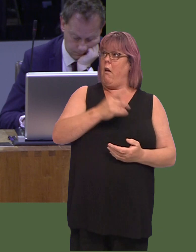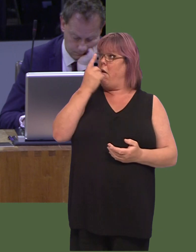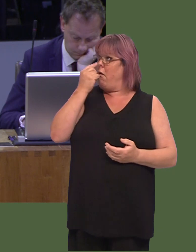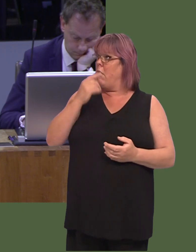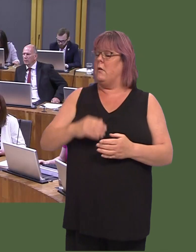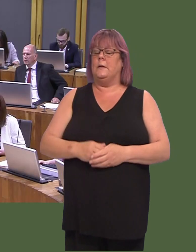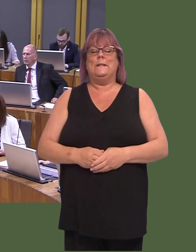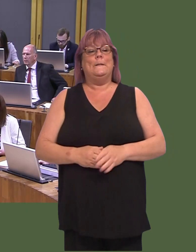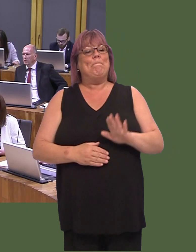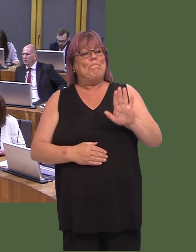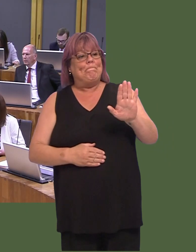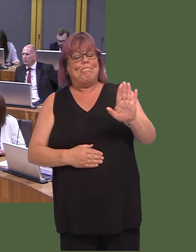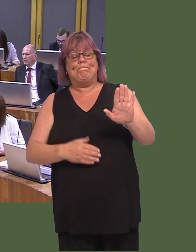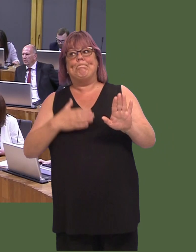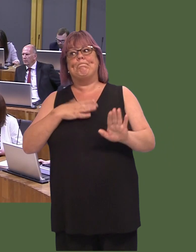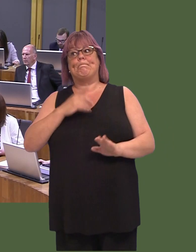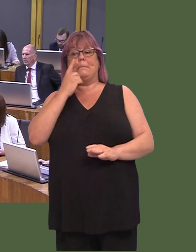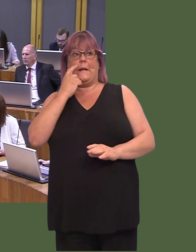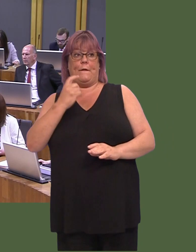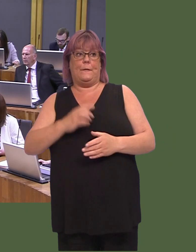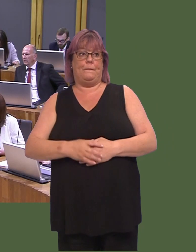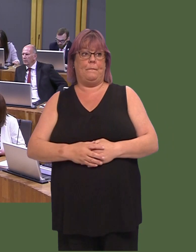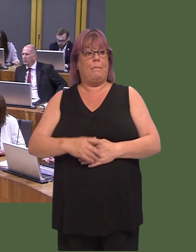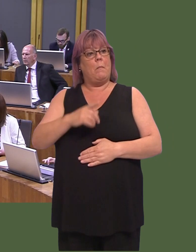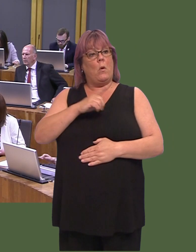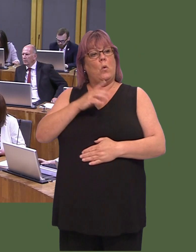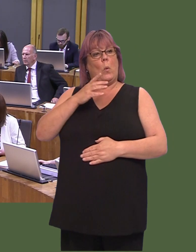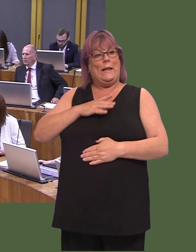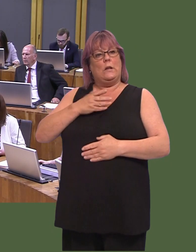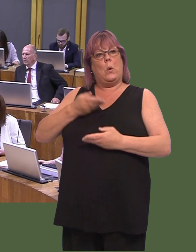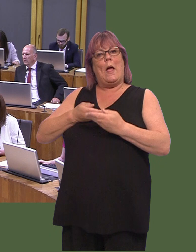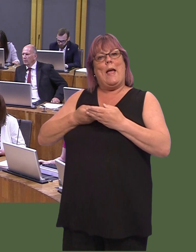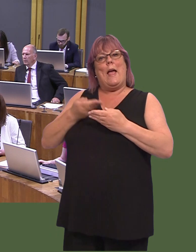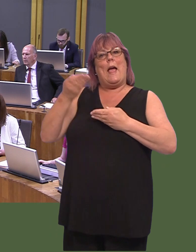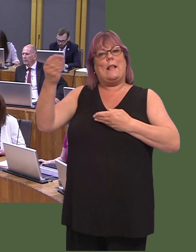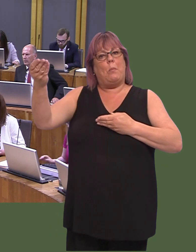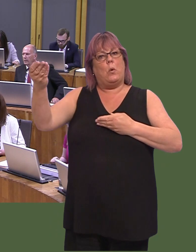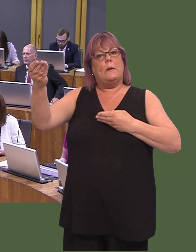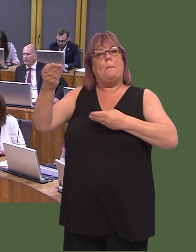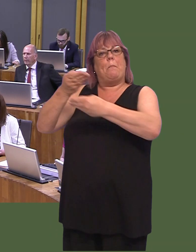Carwyn Jones AM: I think we have to be careful here, because the steel industry, like other industries, does depend on an export market.